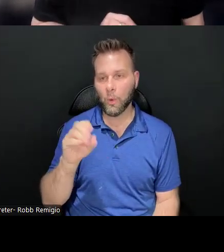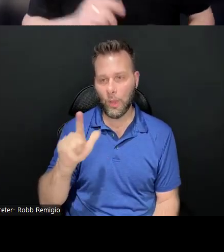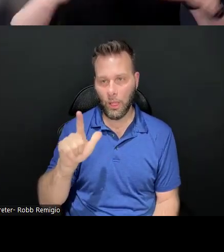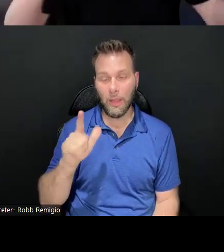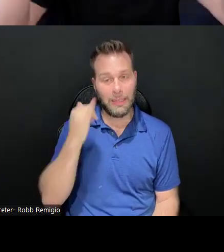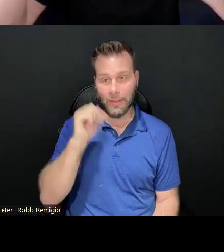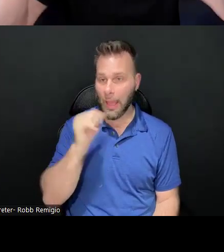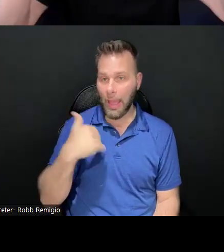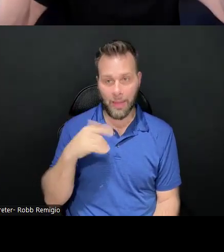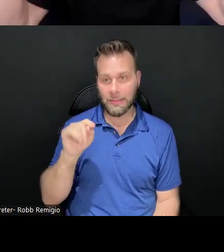telecoil, and then we have a